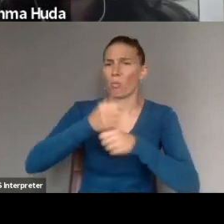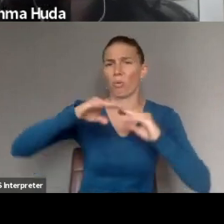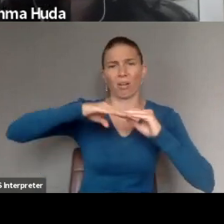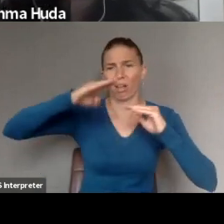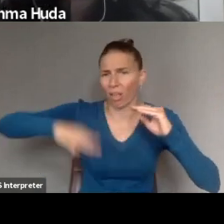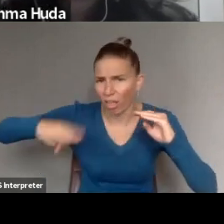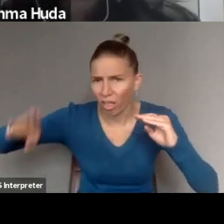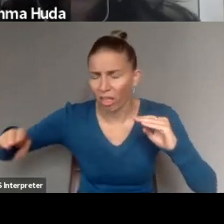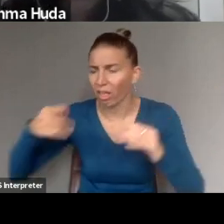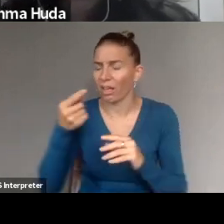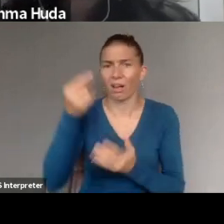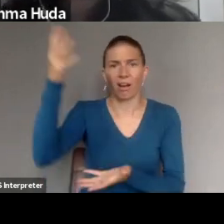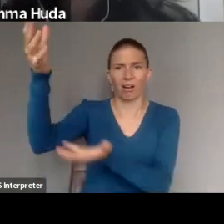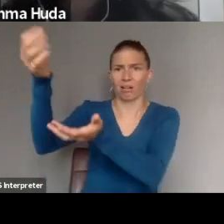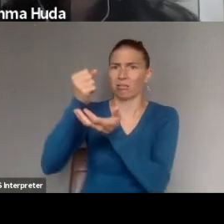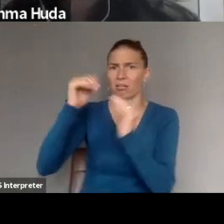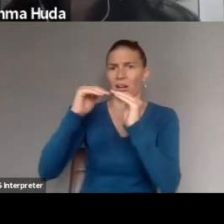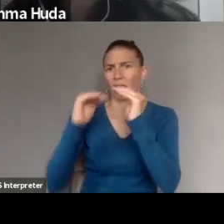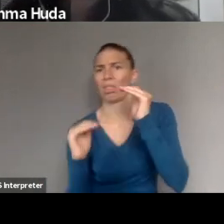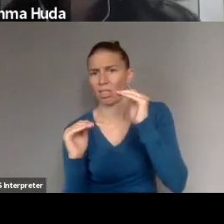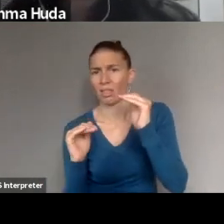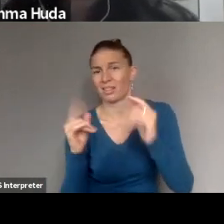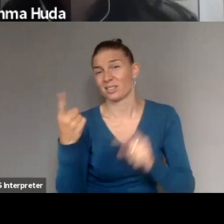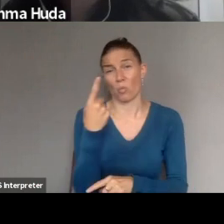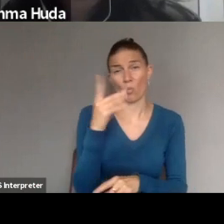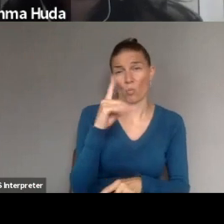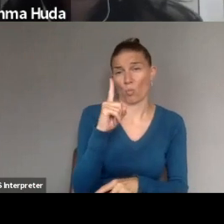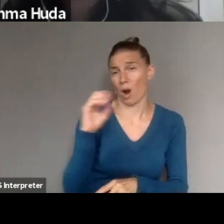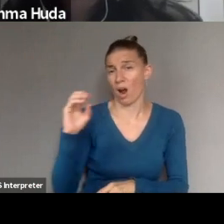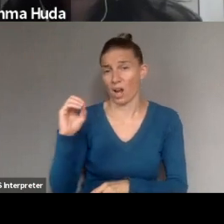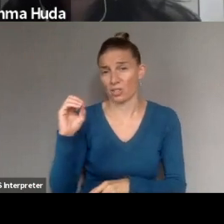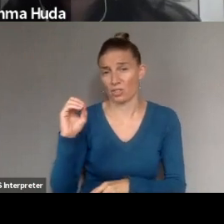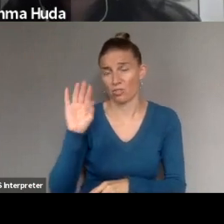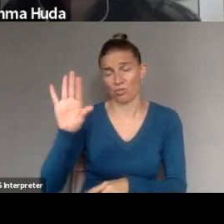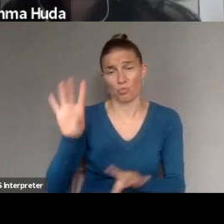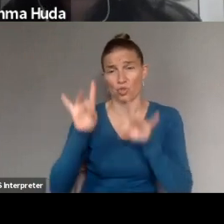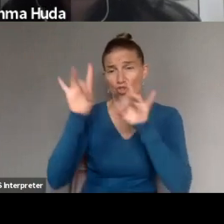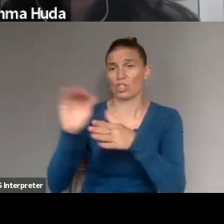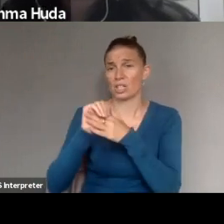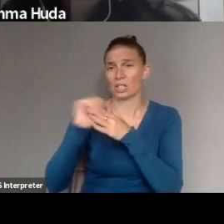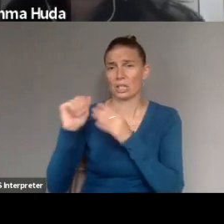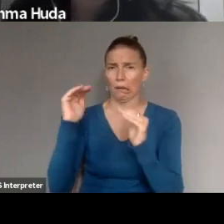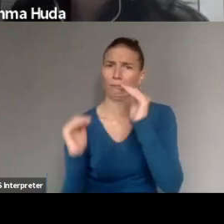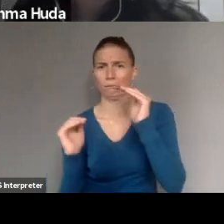and earn less than around a hundred Australian dollars a month. Give the situation, they are highly susceptible